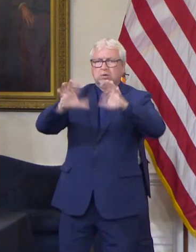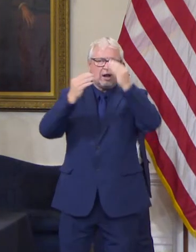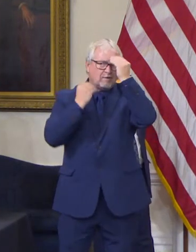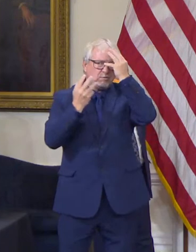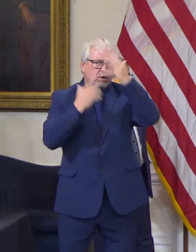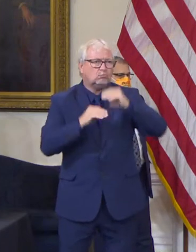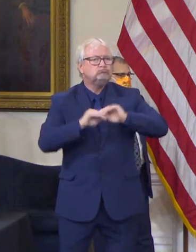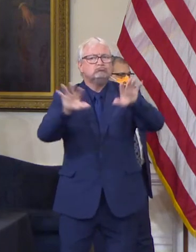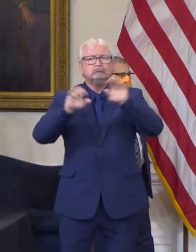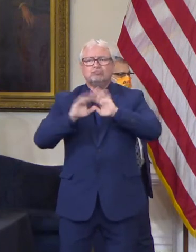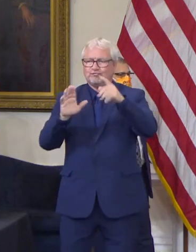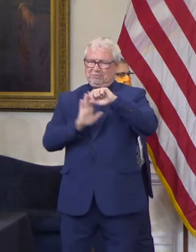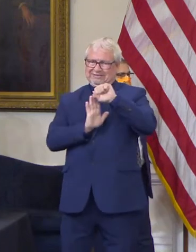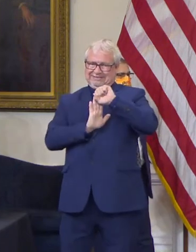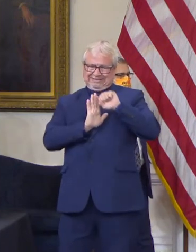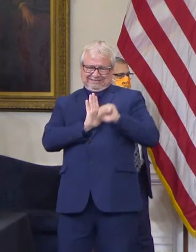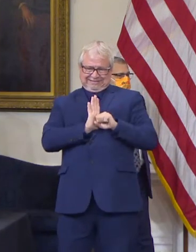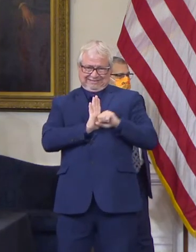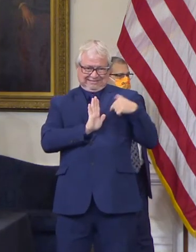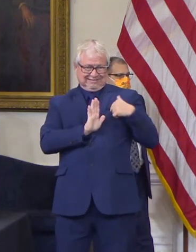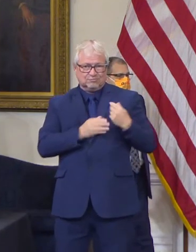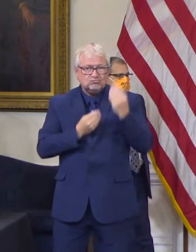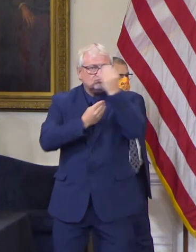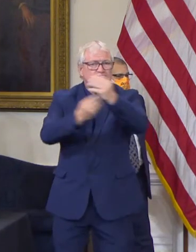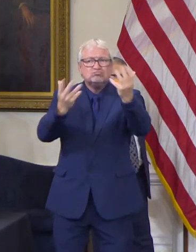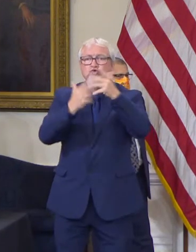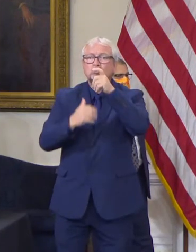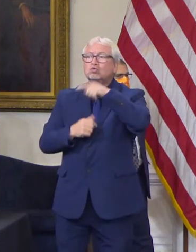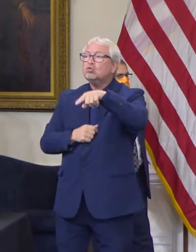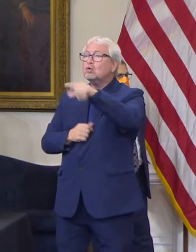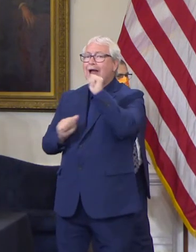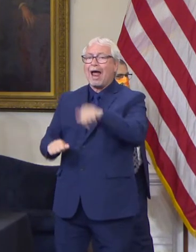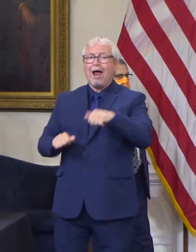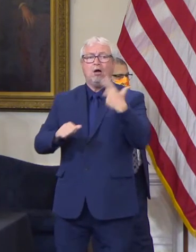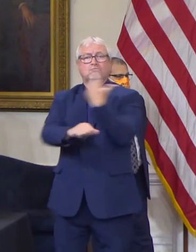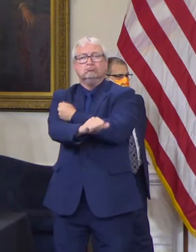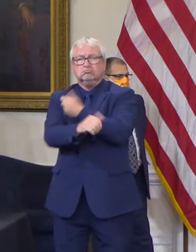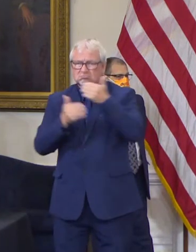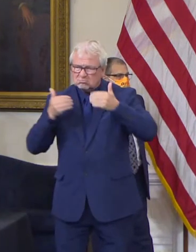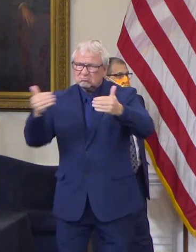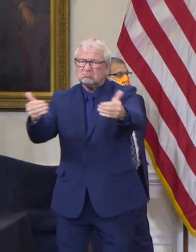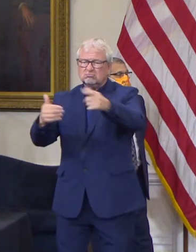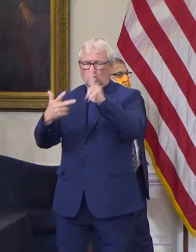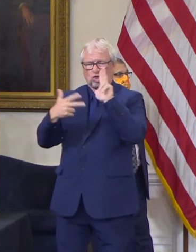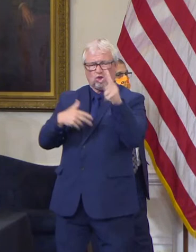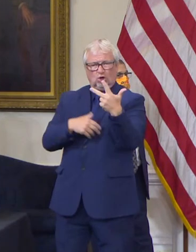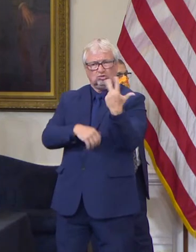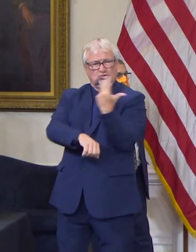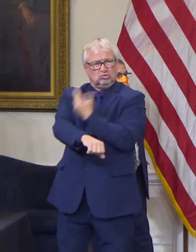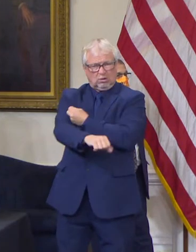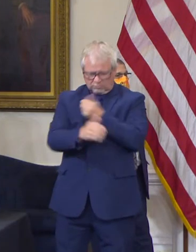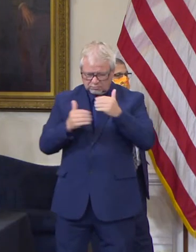vaccine providers to Last week the Maryland Department of Health directed immediately make booster shots available to all eligible Marylanders.